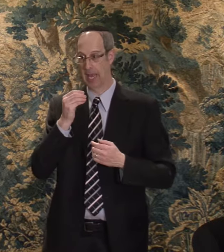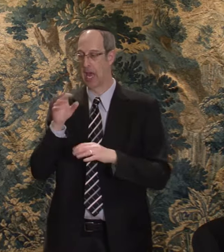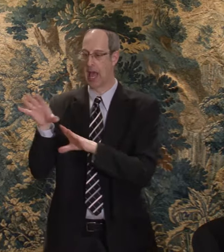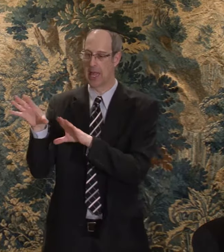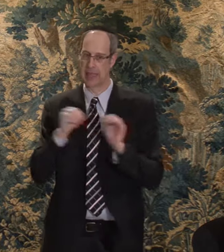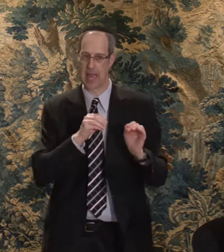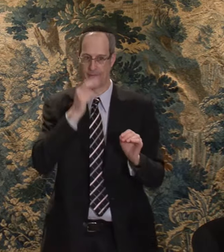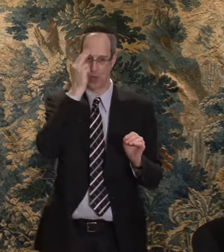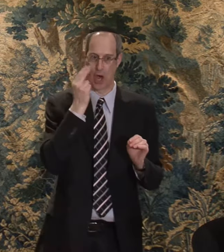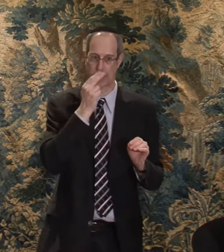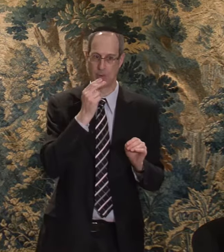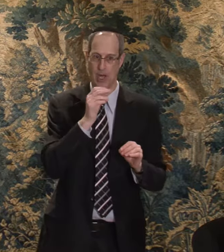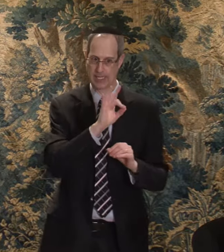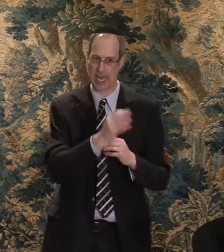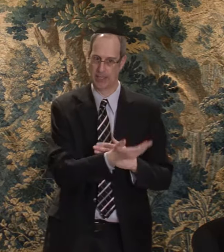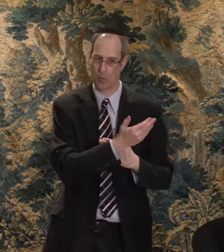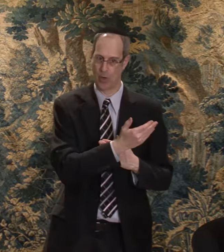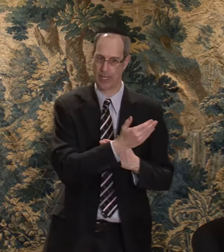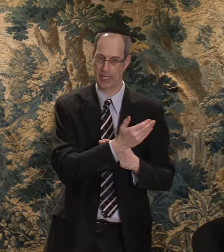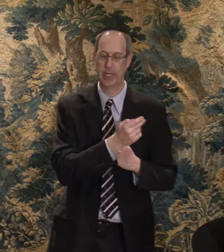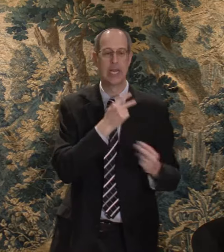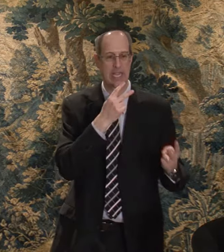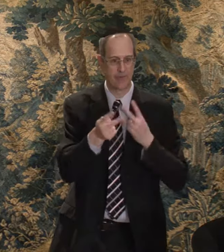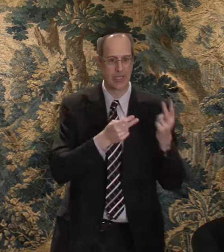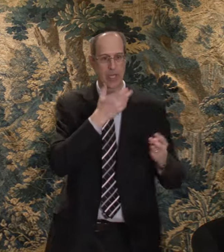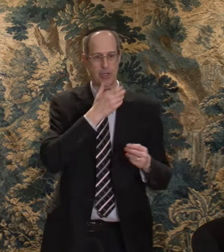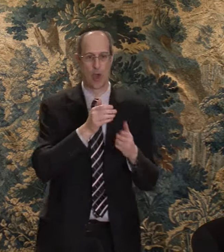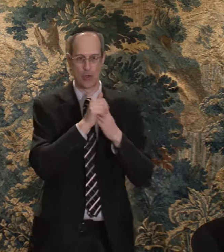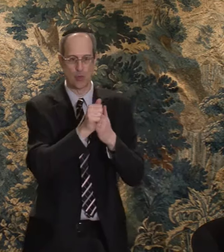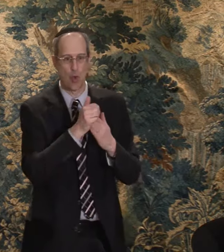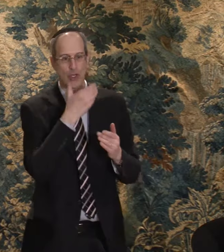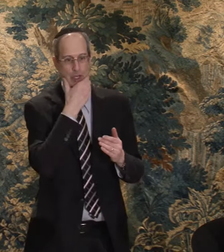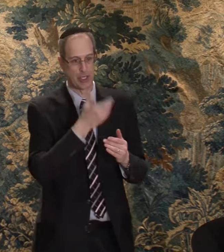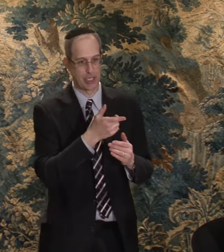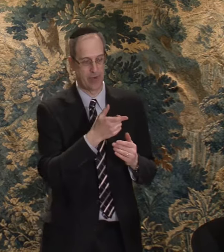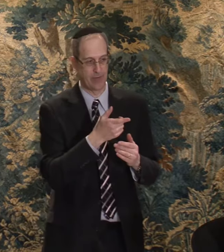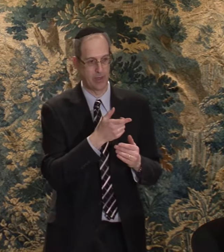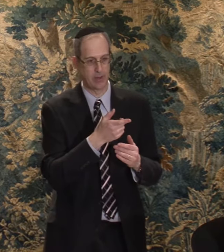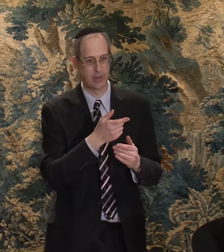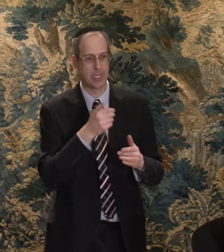he comes to tell the receiver the sir at Ava soon as he walks into her she really